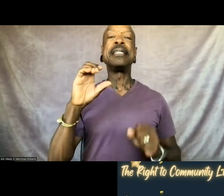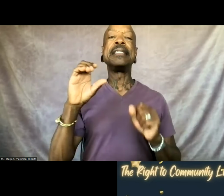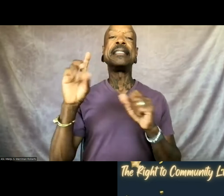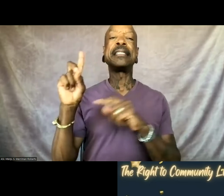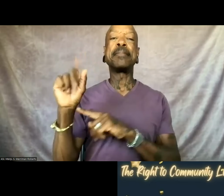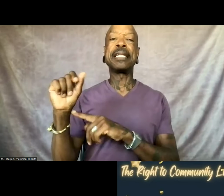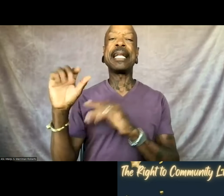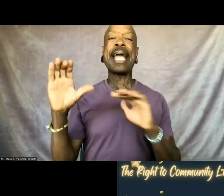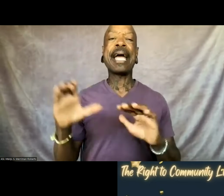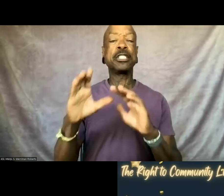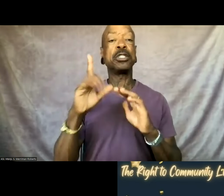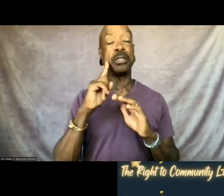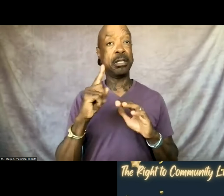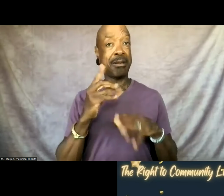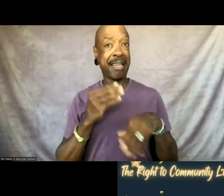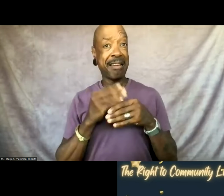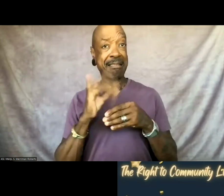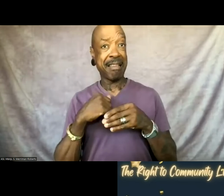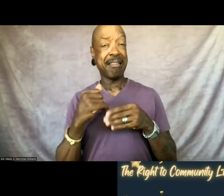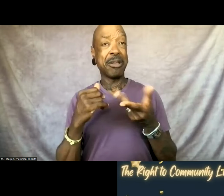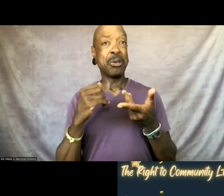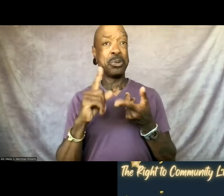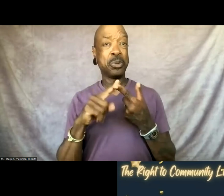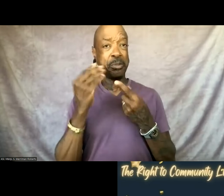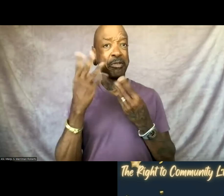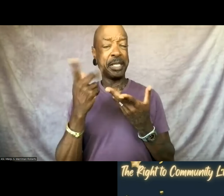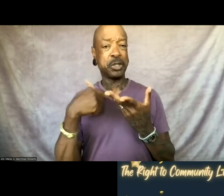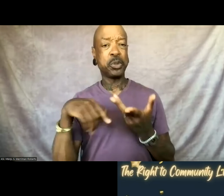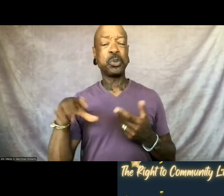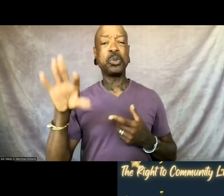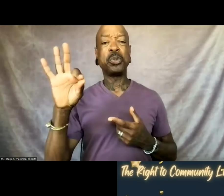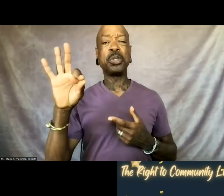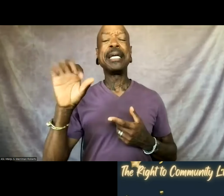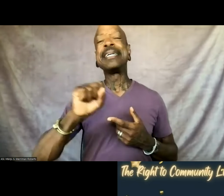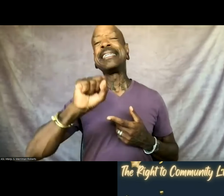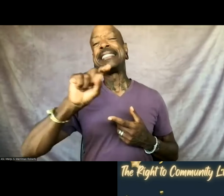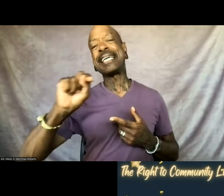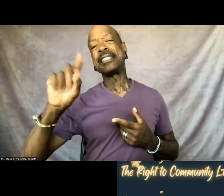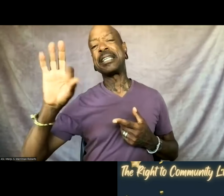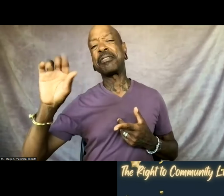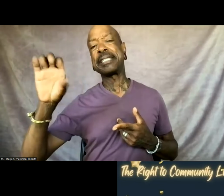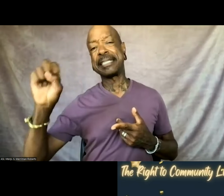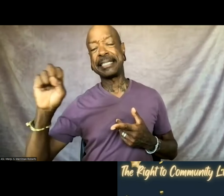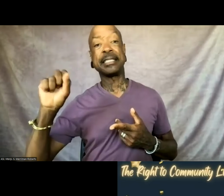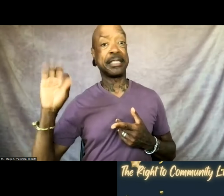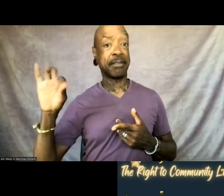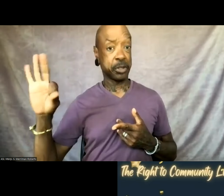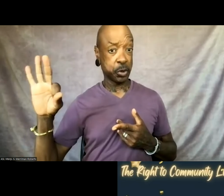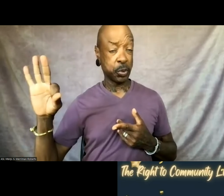much, Tiffany. Betty says in the chat, and Betty trainer, incidentally is the president of the board. It says putting